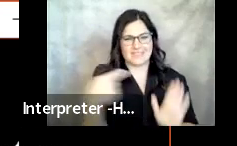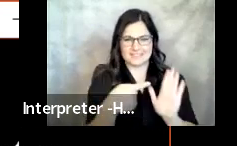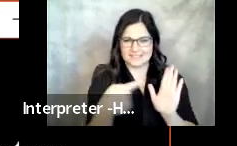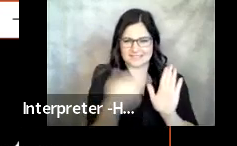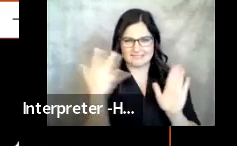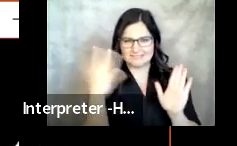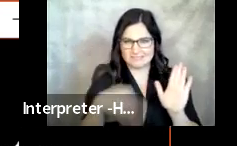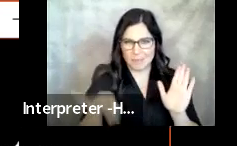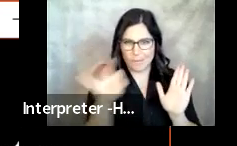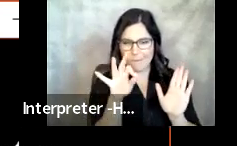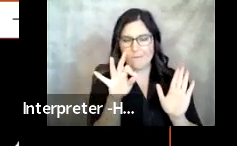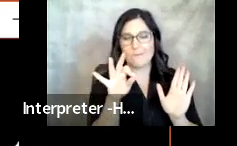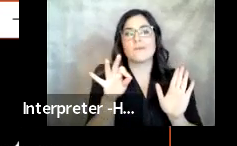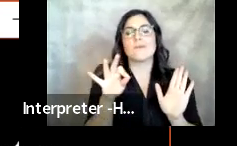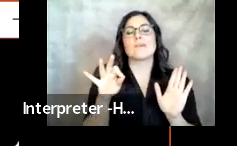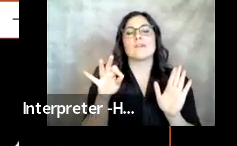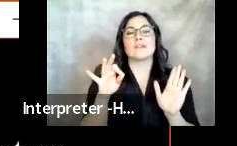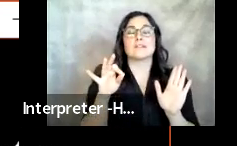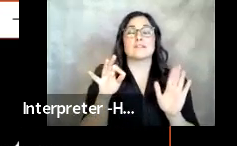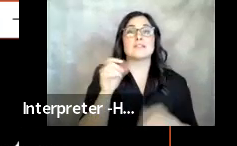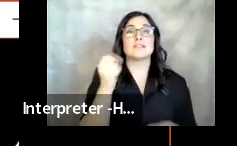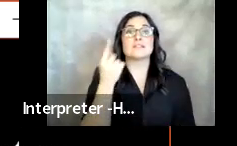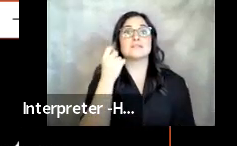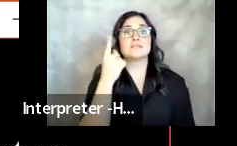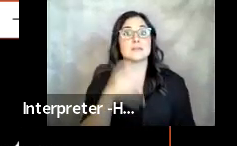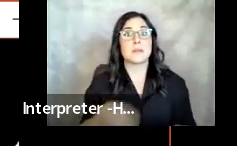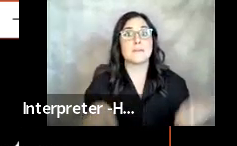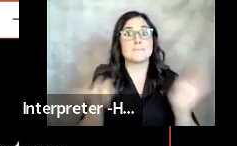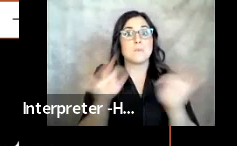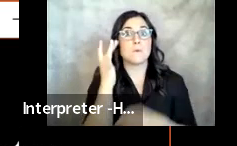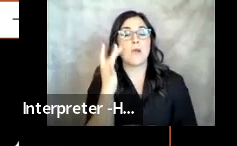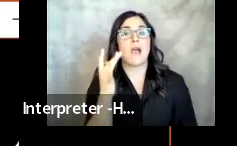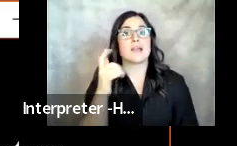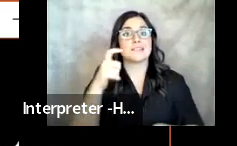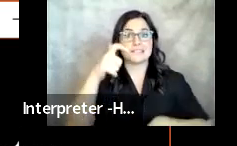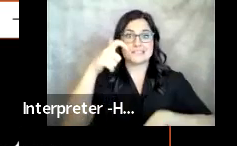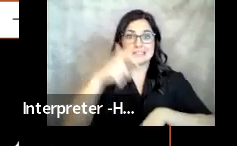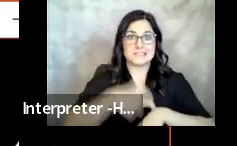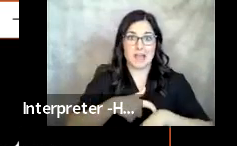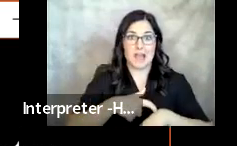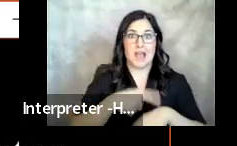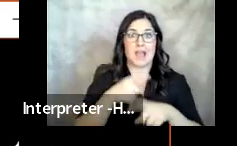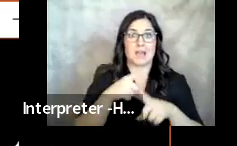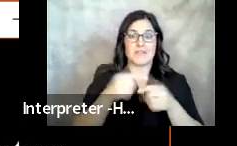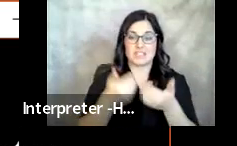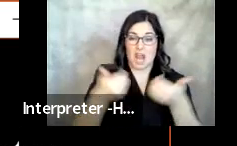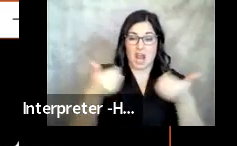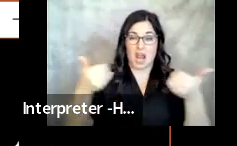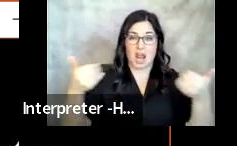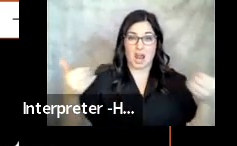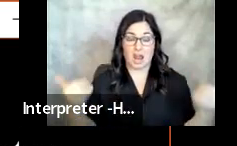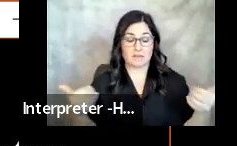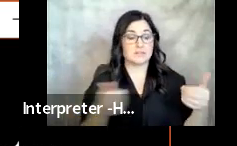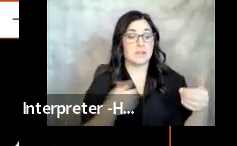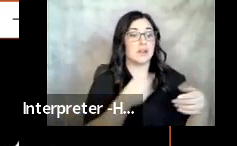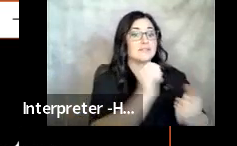To point out the vast gap in time we have between the time of the end of slavery. And the time that.